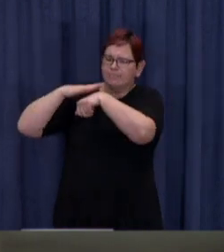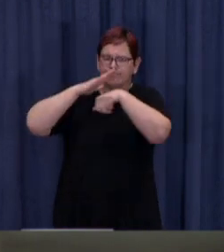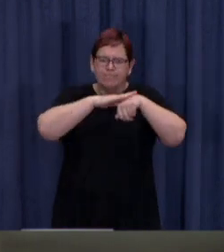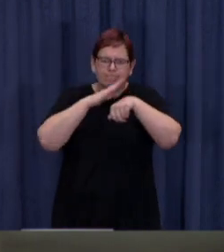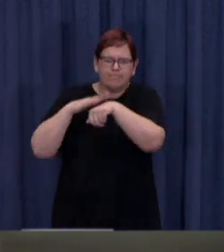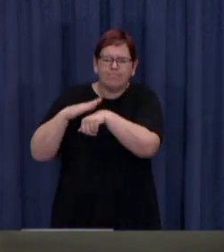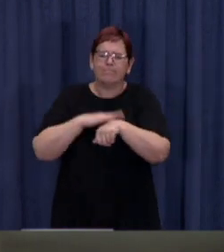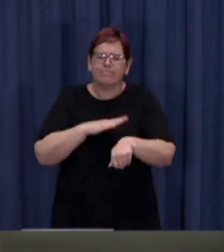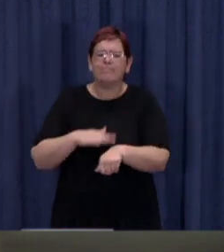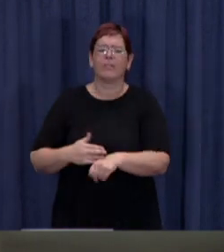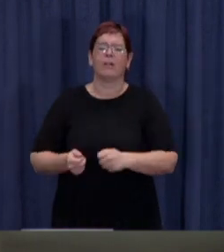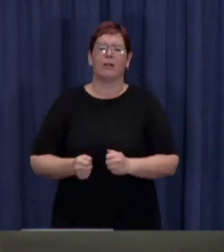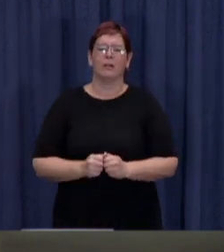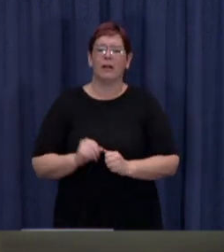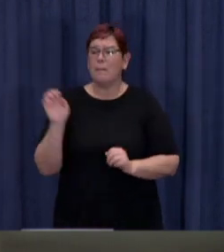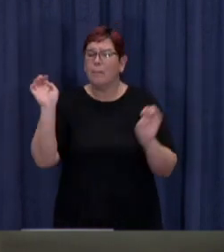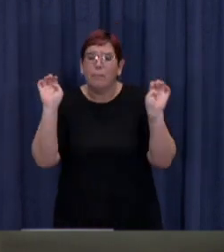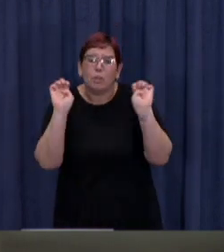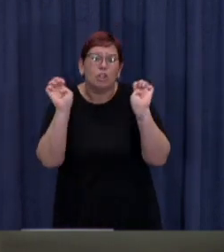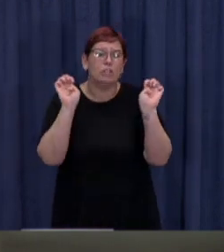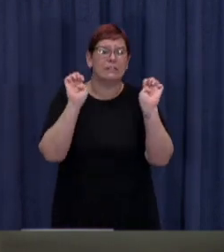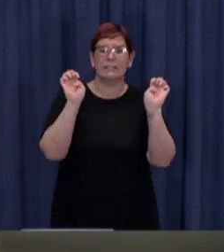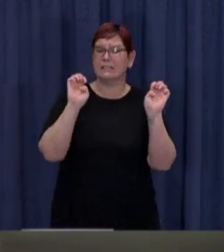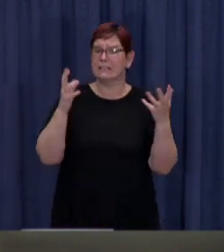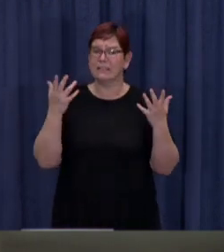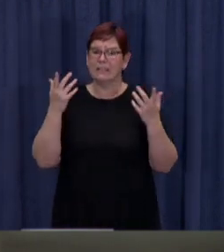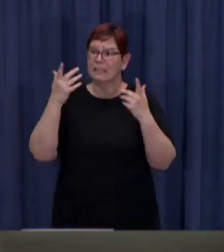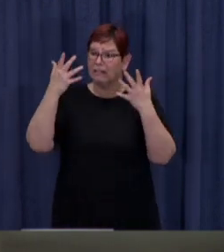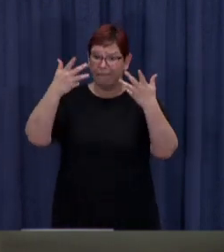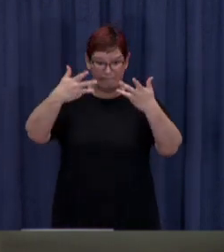of course at the time of the next election and we've been hearing a lot of